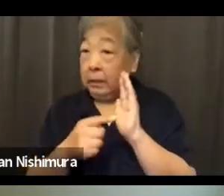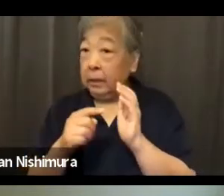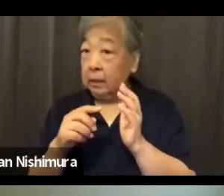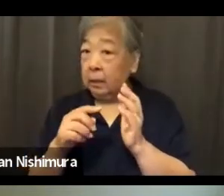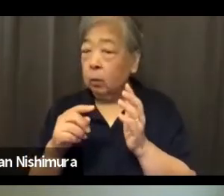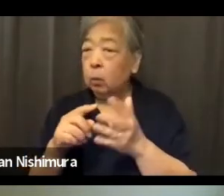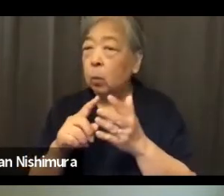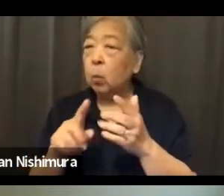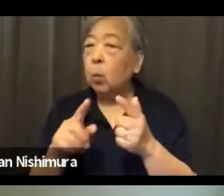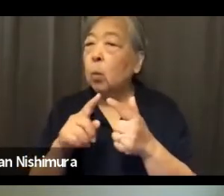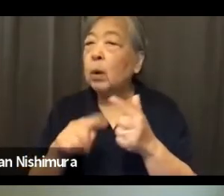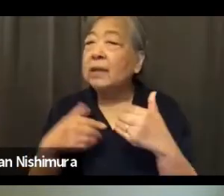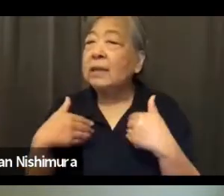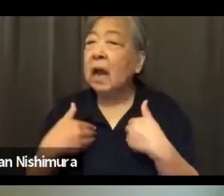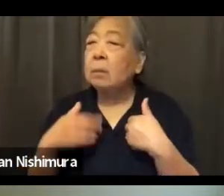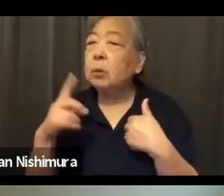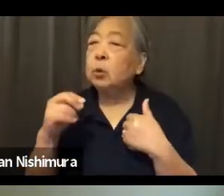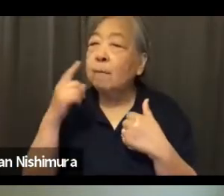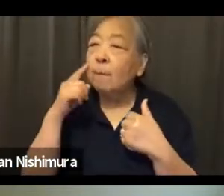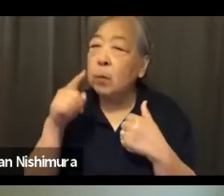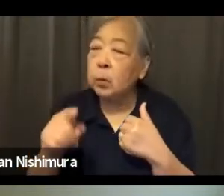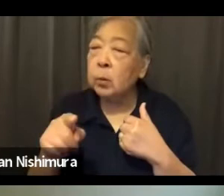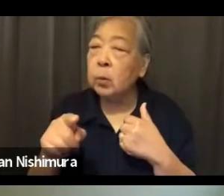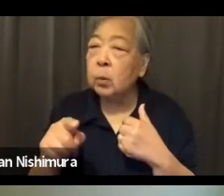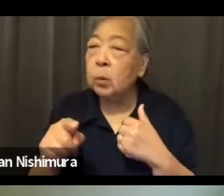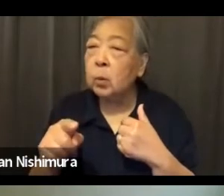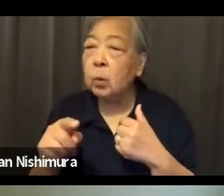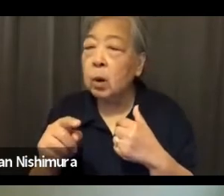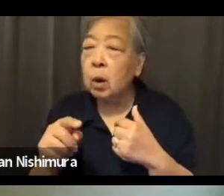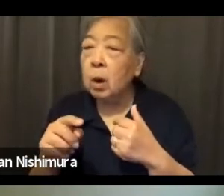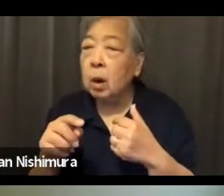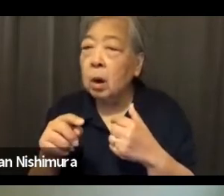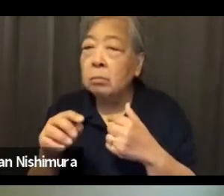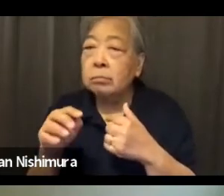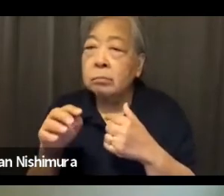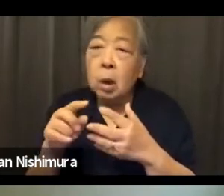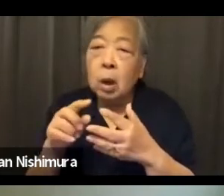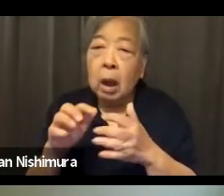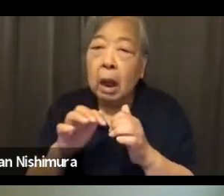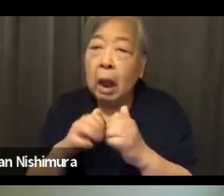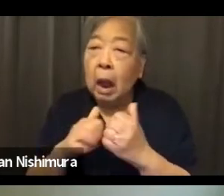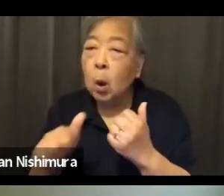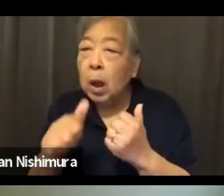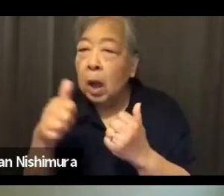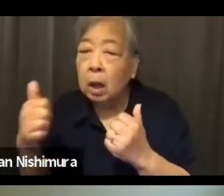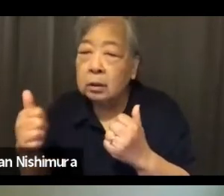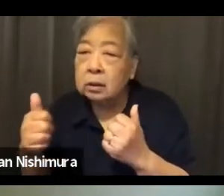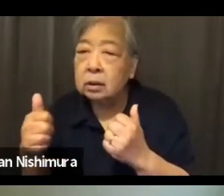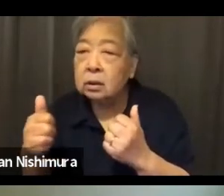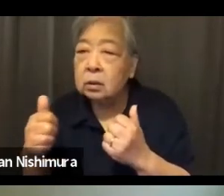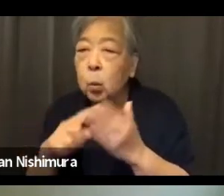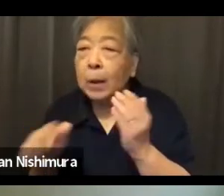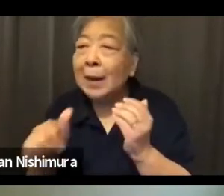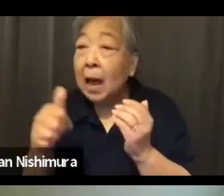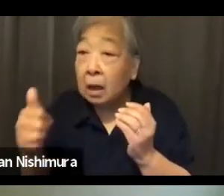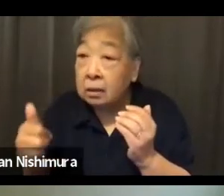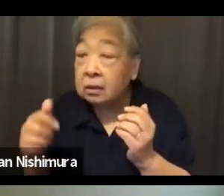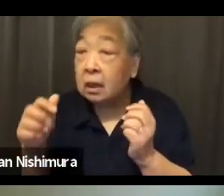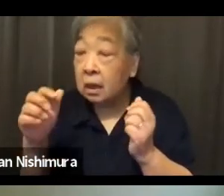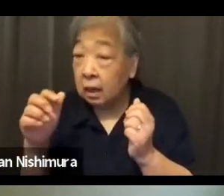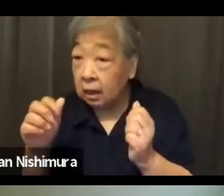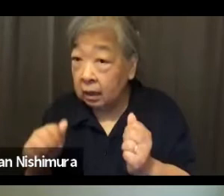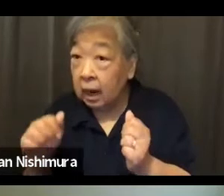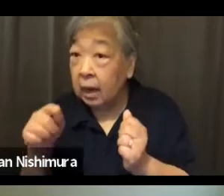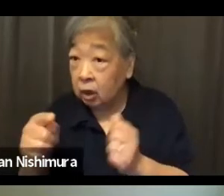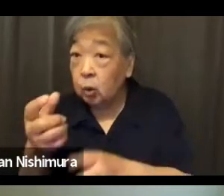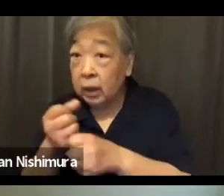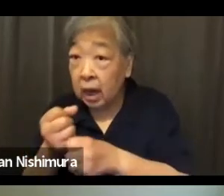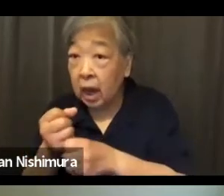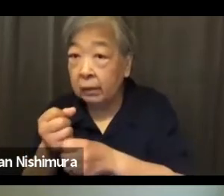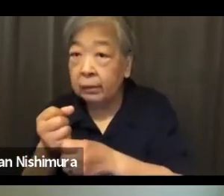And then there are there other ways that you can engage in the therapeutic aspect of having